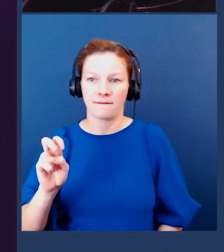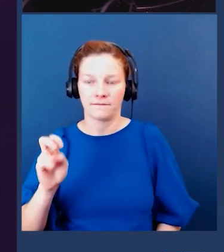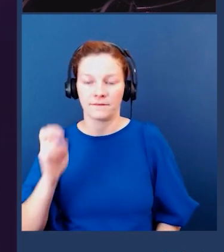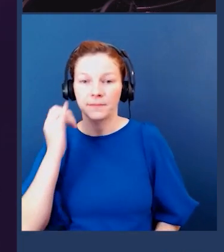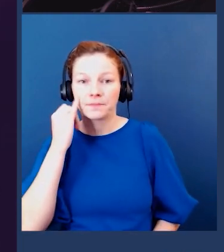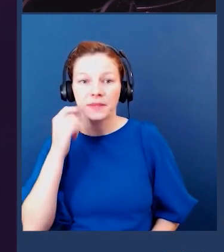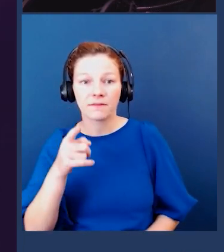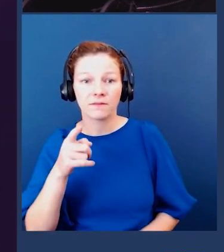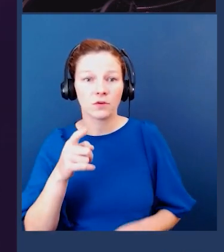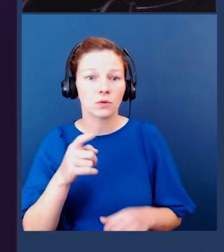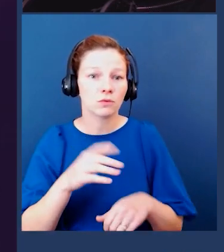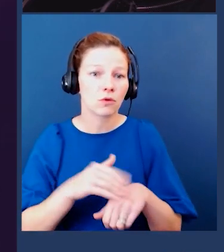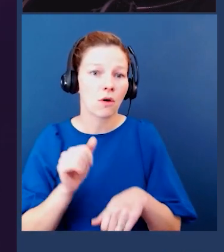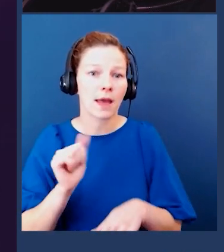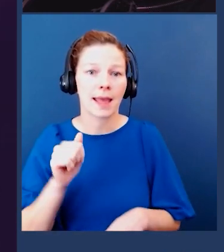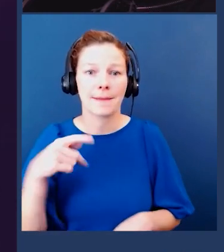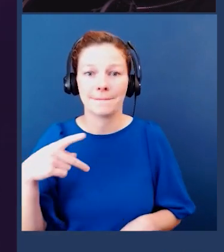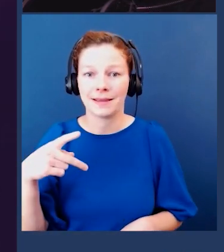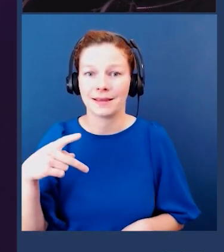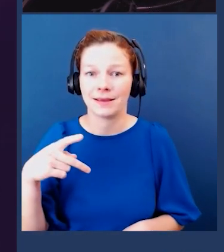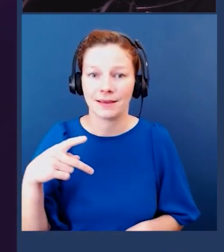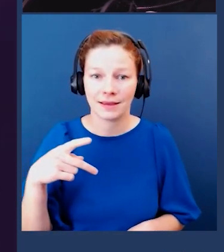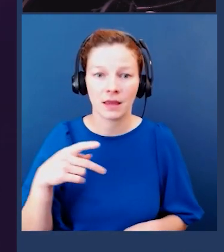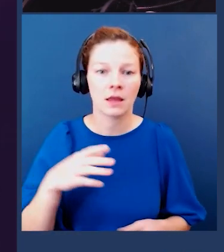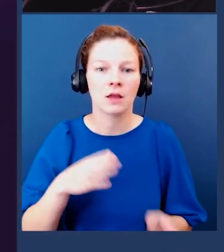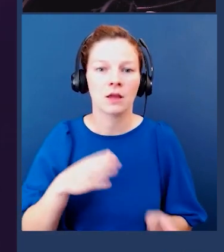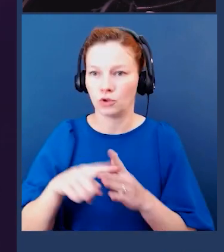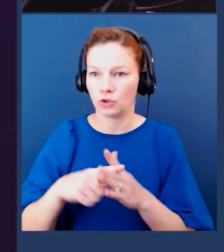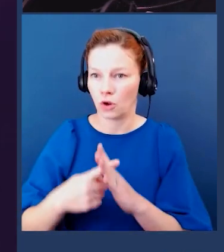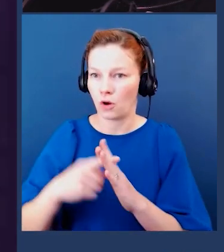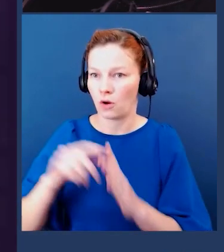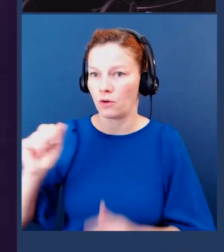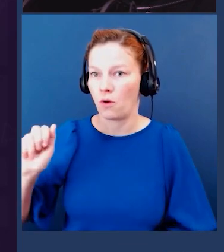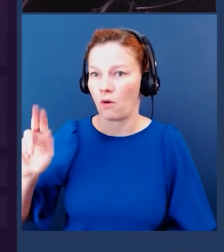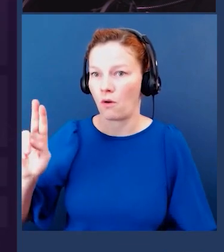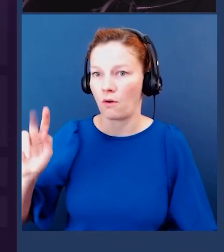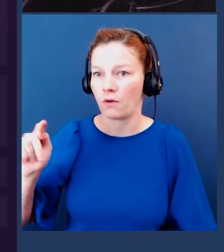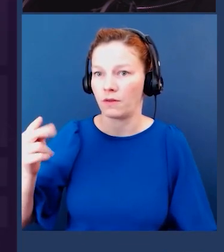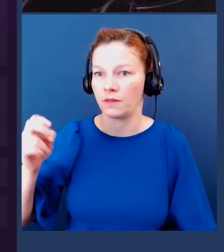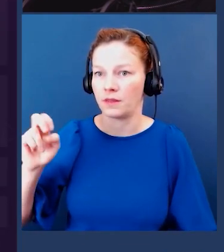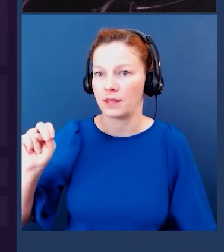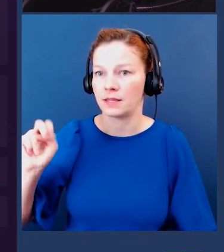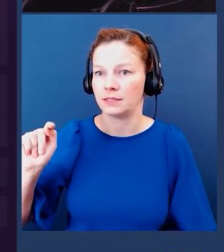and you start authenticating and whatnot, you're going to be able to, you know, have access to